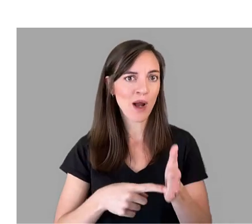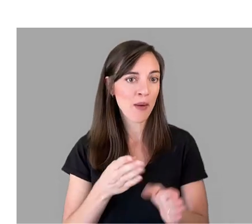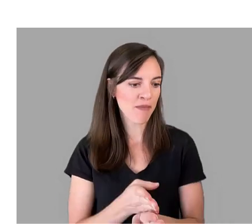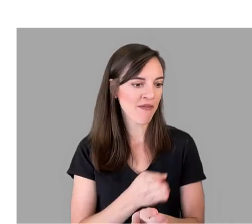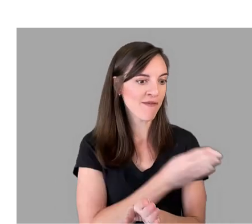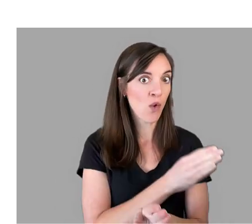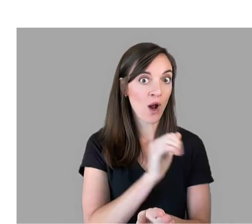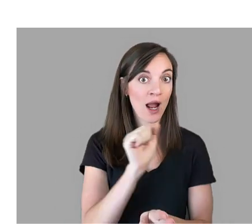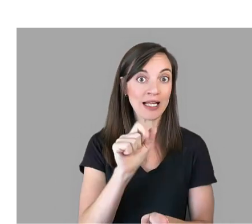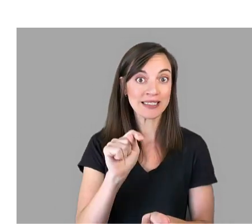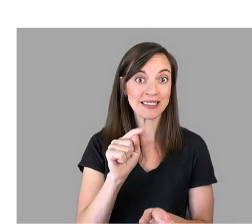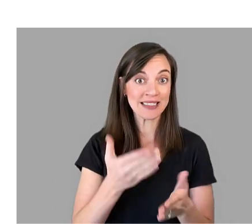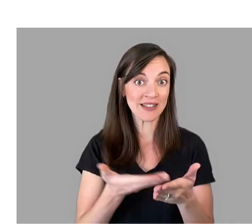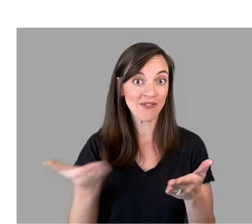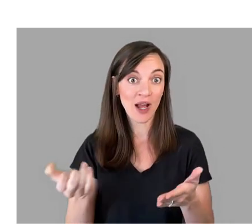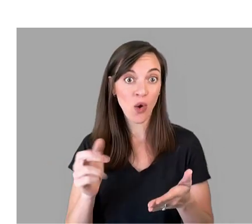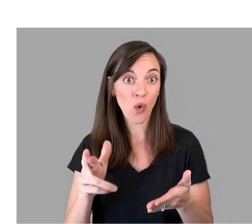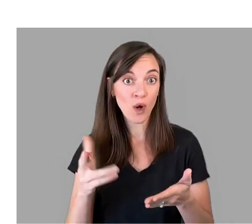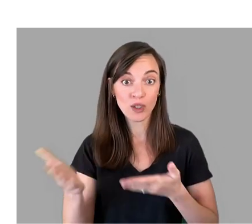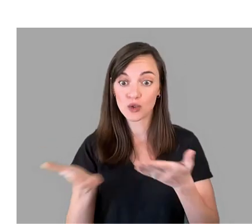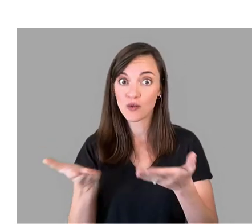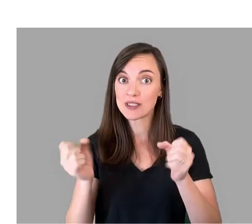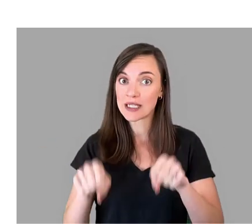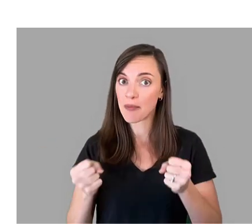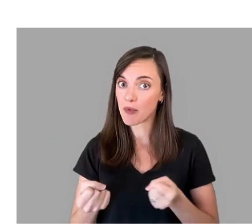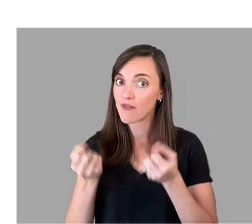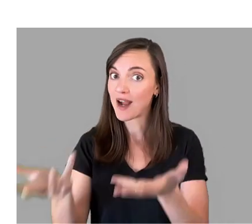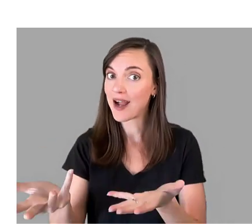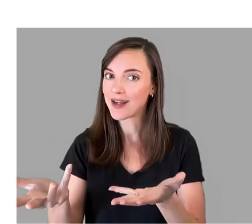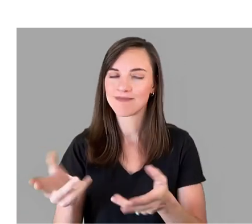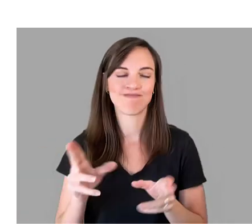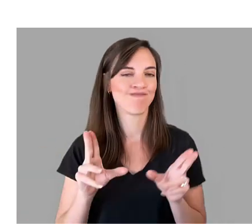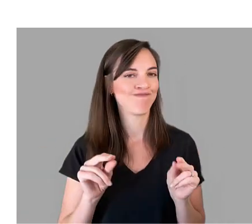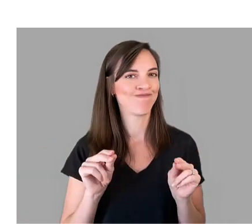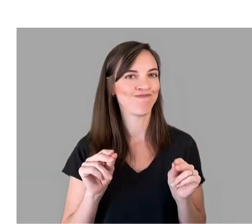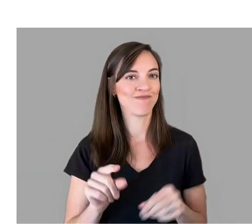prior to providing an AT device and service to a child with a disability.